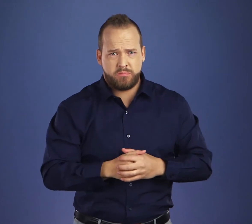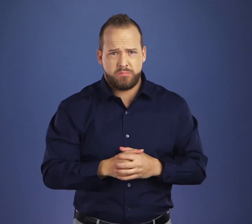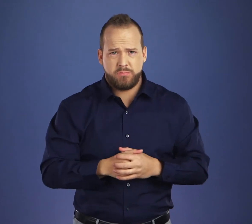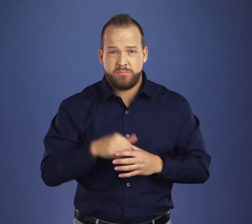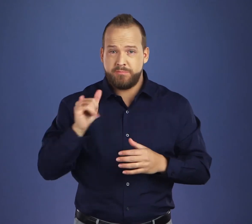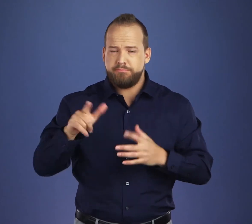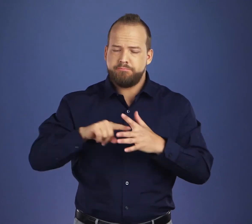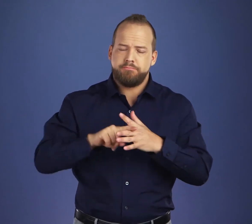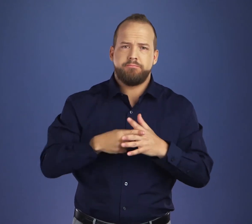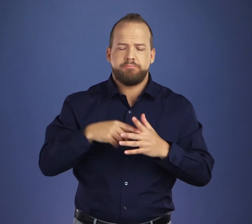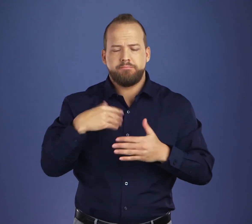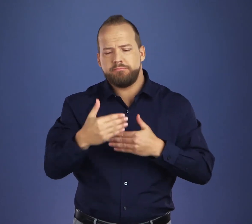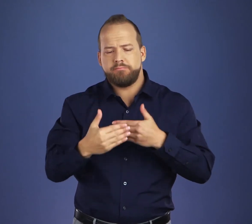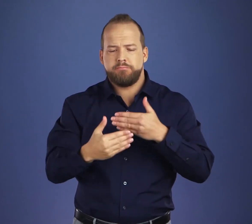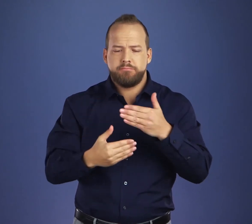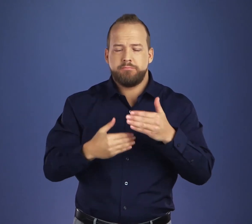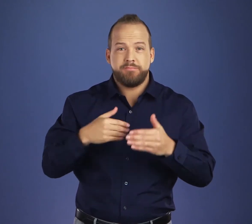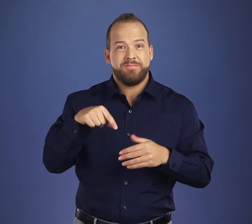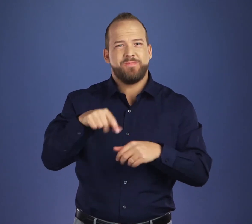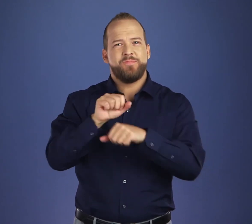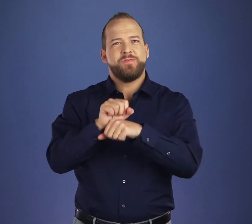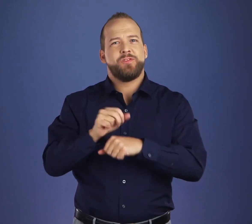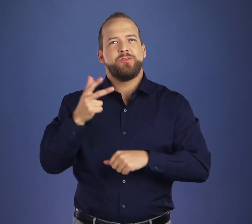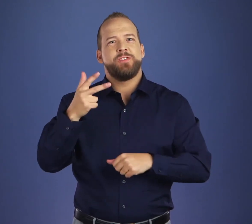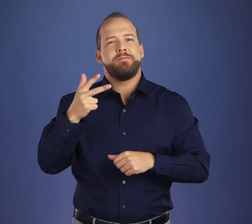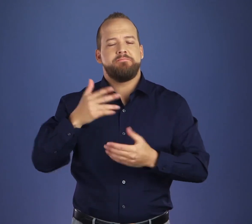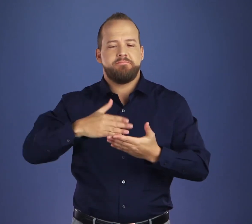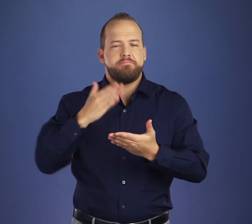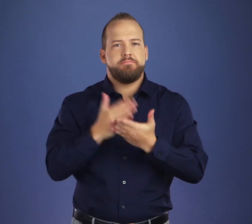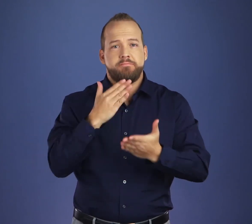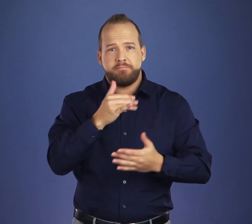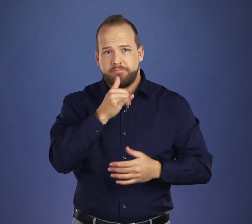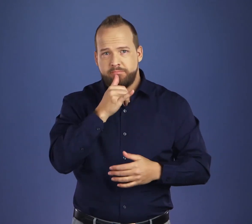A.A. had taken its first step in the formation of Tradition Three.